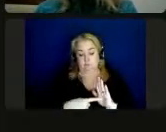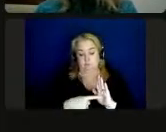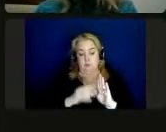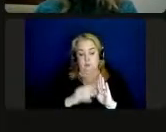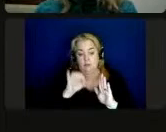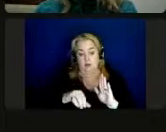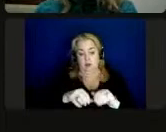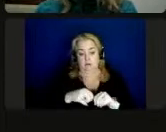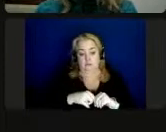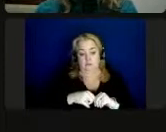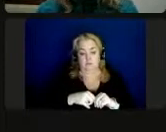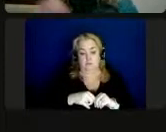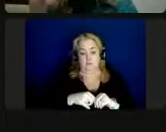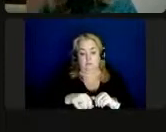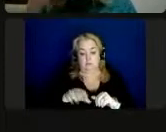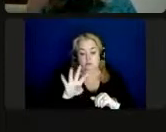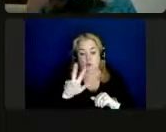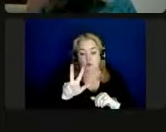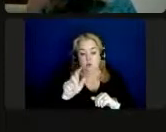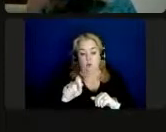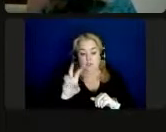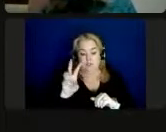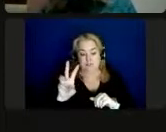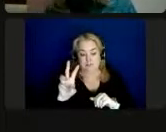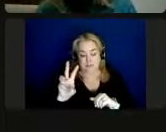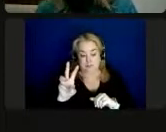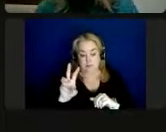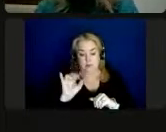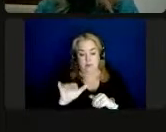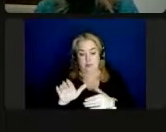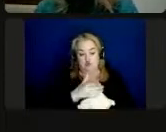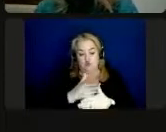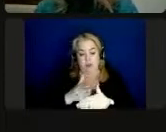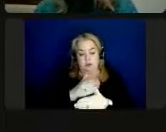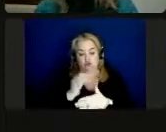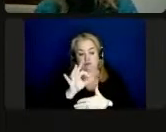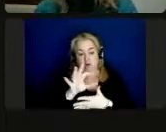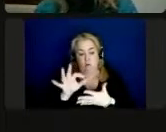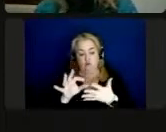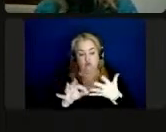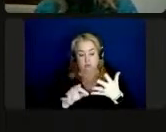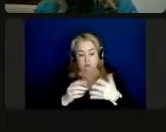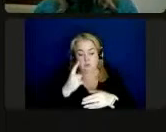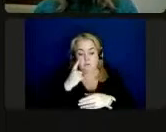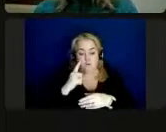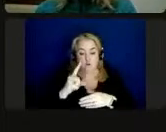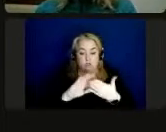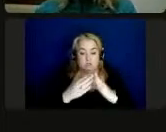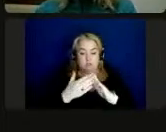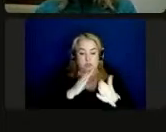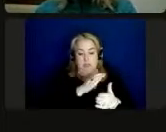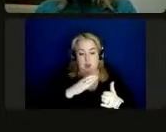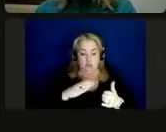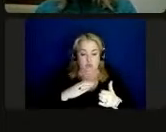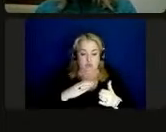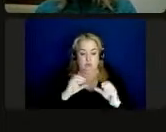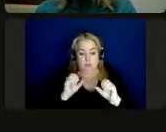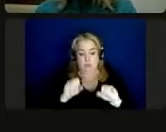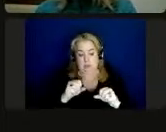OR PERSONAL?